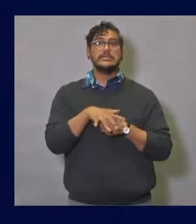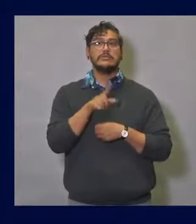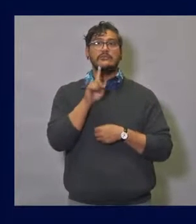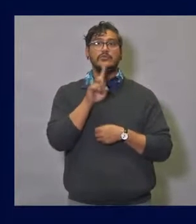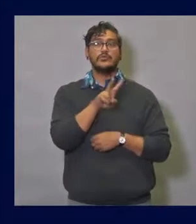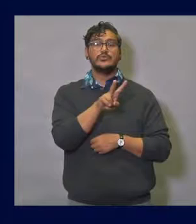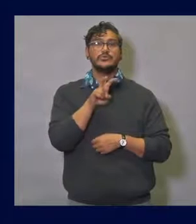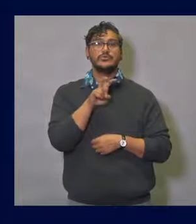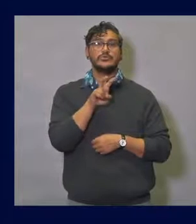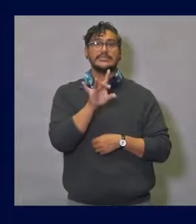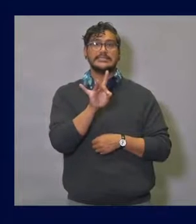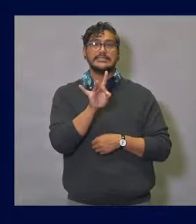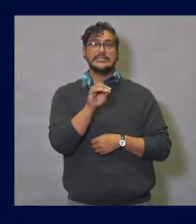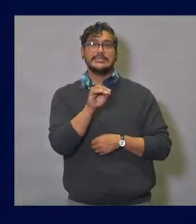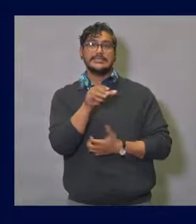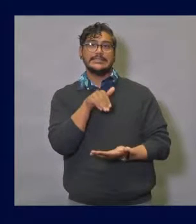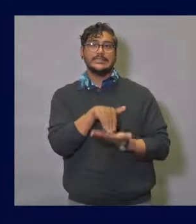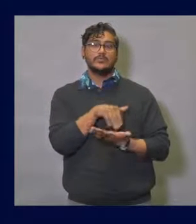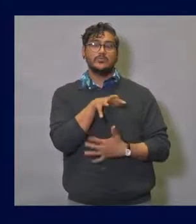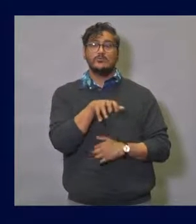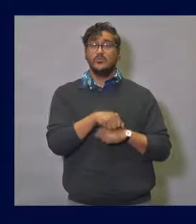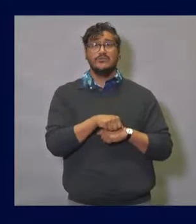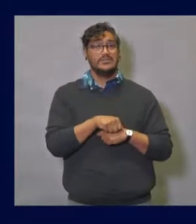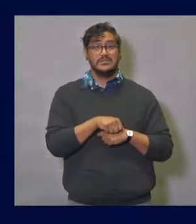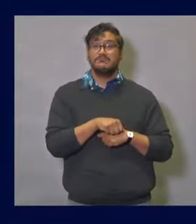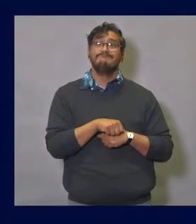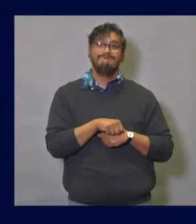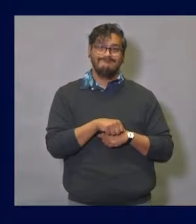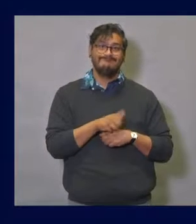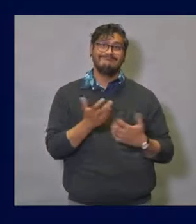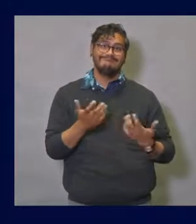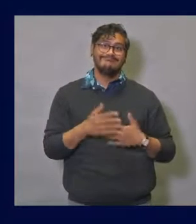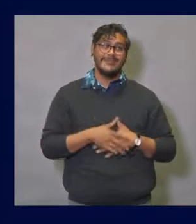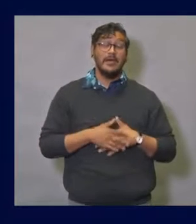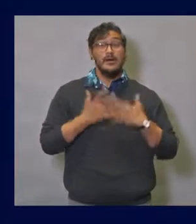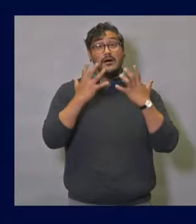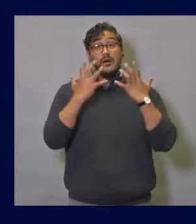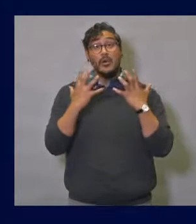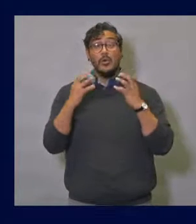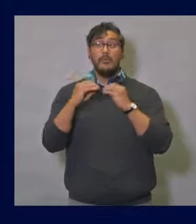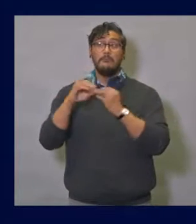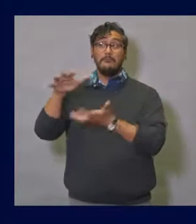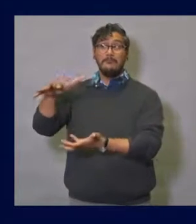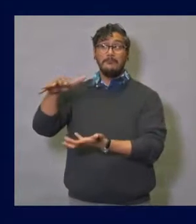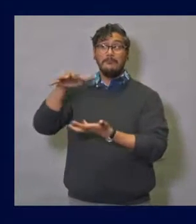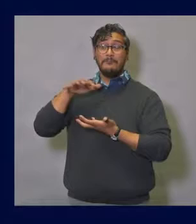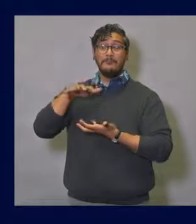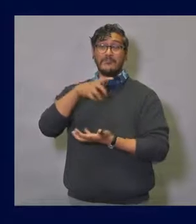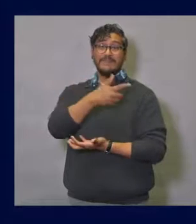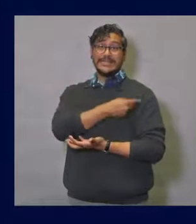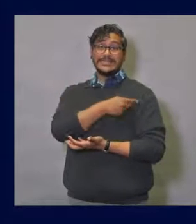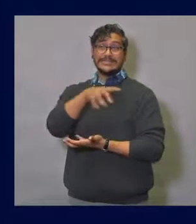AVAILABLE, AND WE ONLY HAD ENOUGH DOSES FOR 280,000